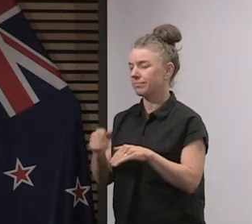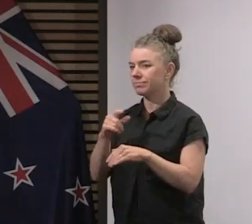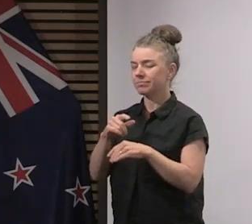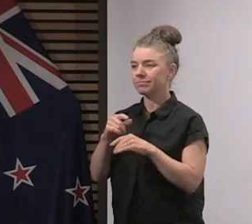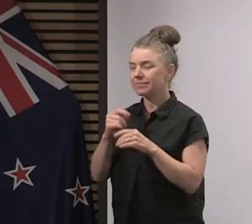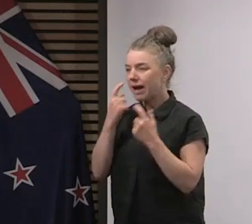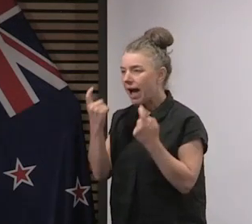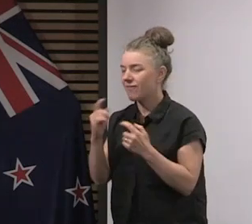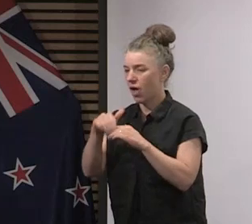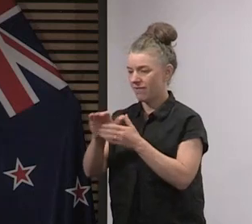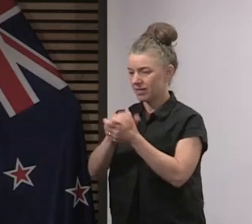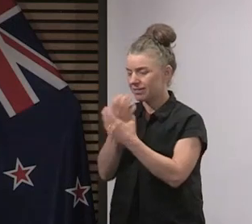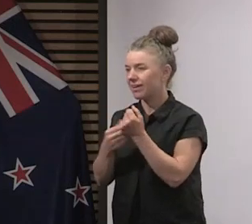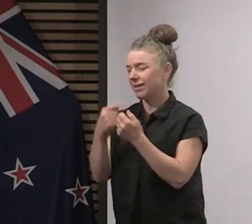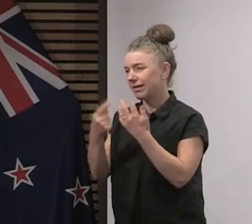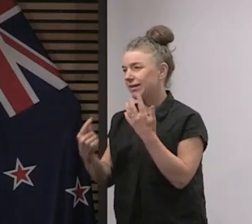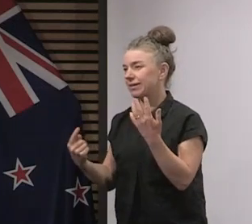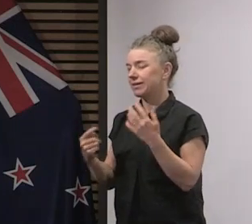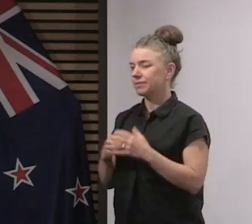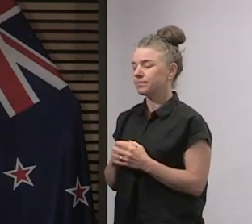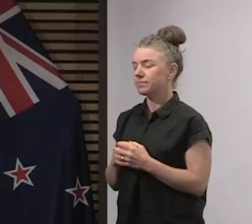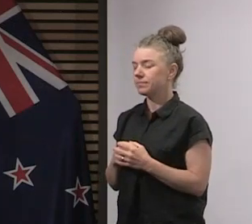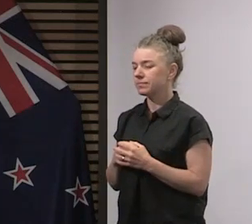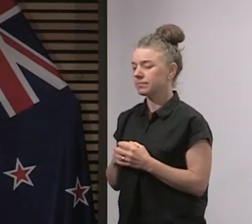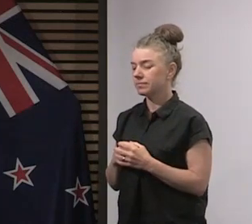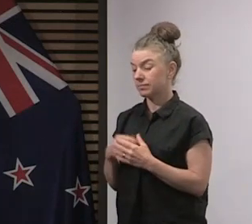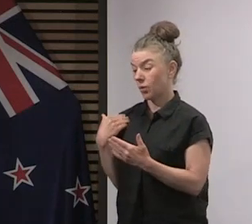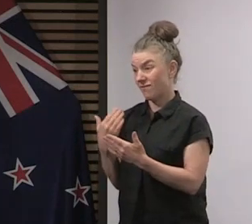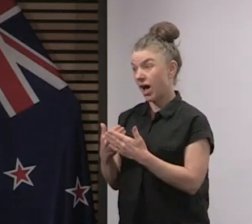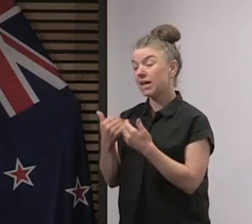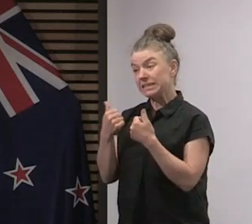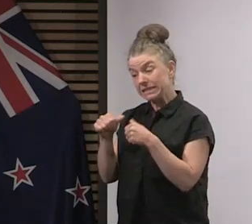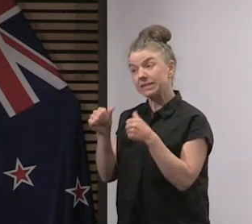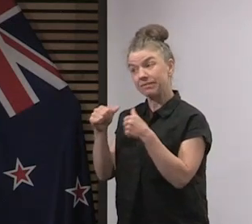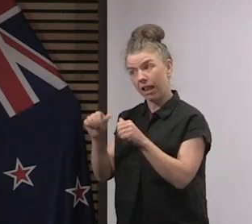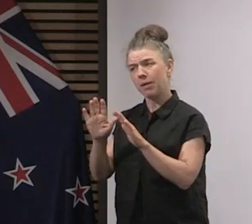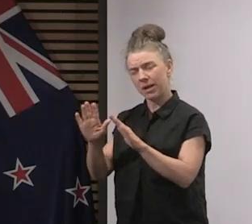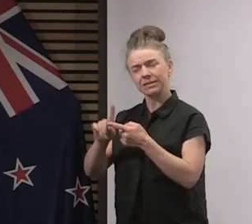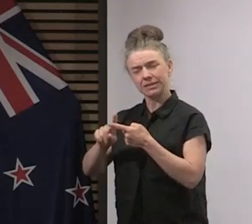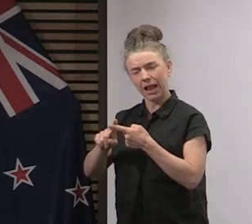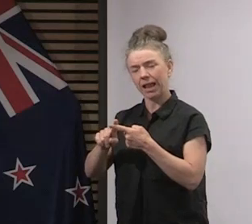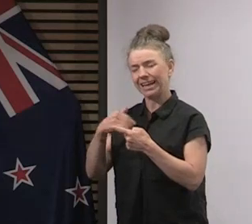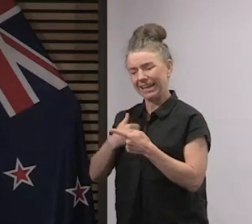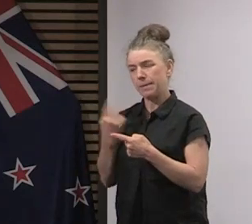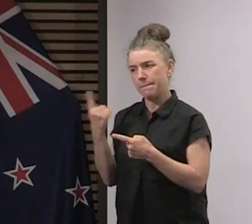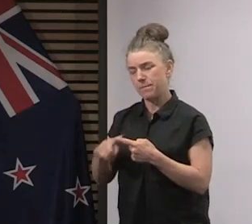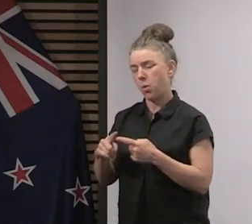alert level 4 and continue the activities that are happening, the actions that all New Zealanders are undertaking to